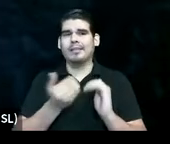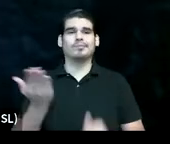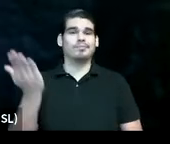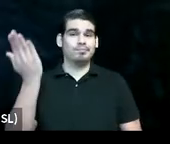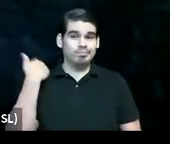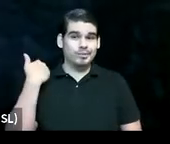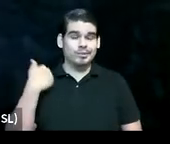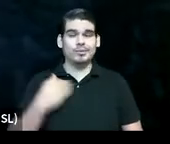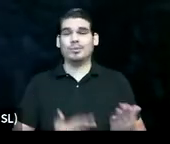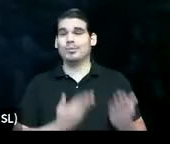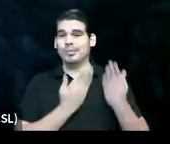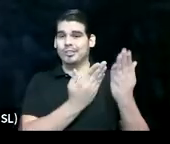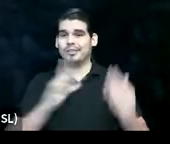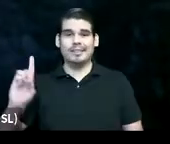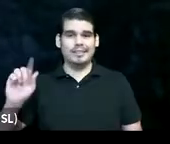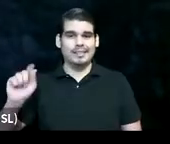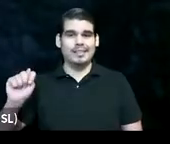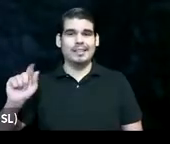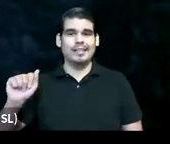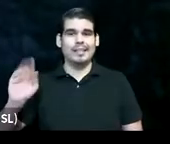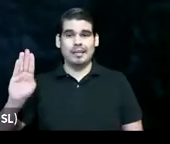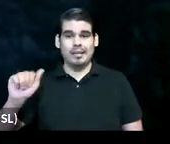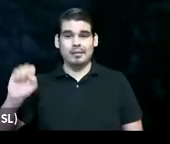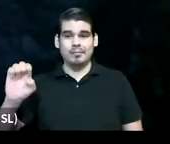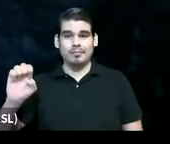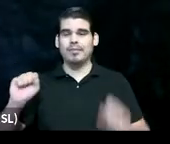go ahead and make a copy of that to keep your, your records and then